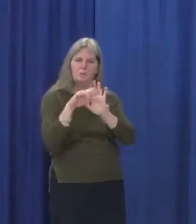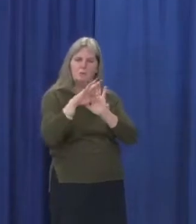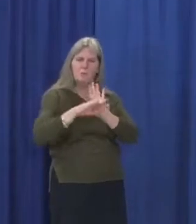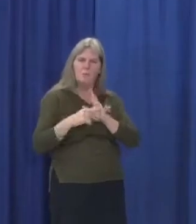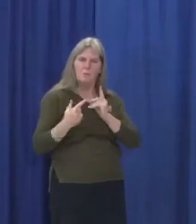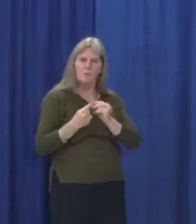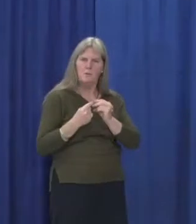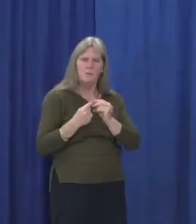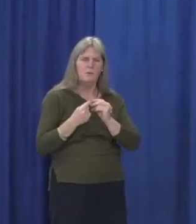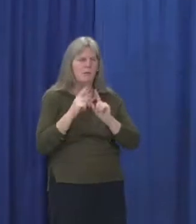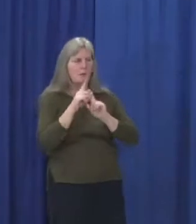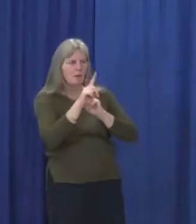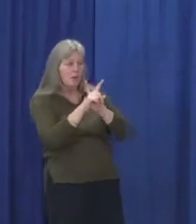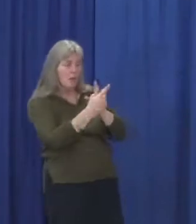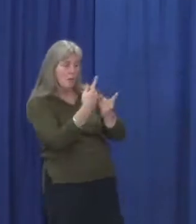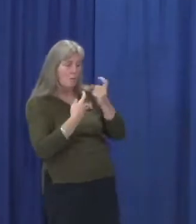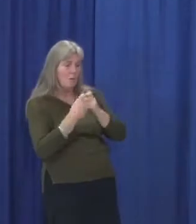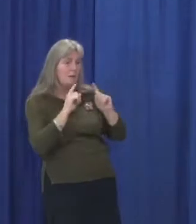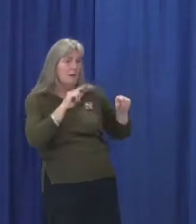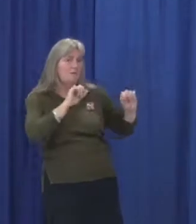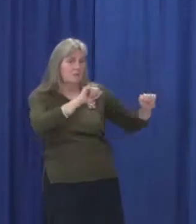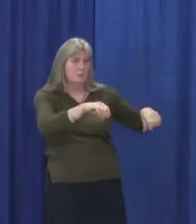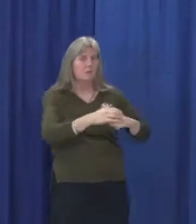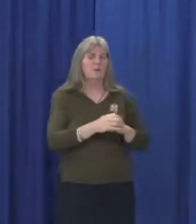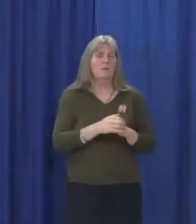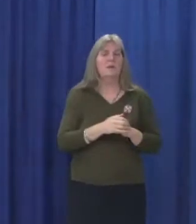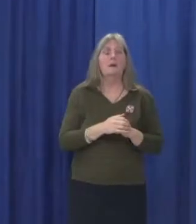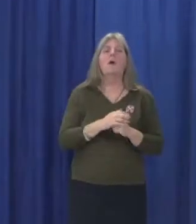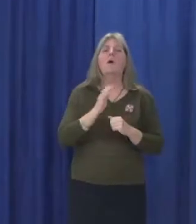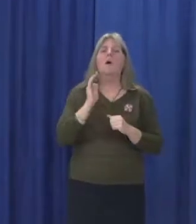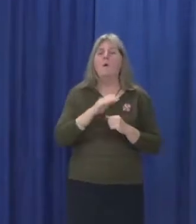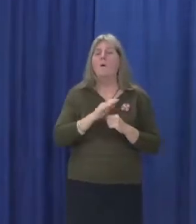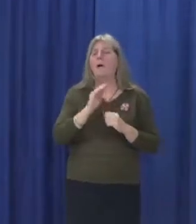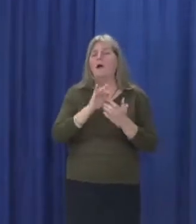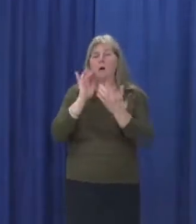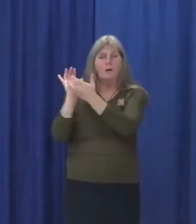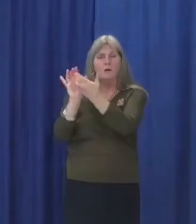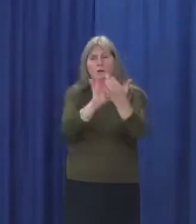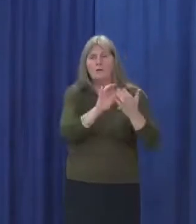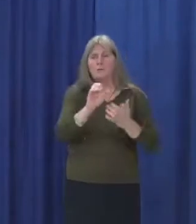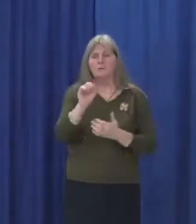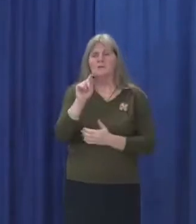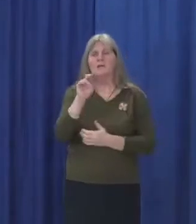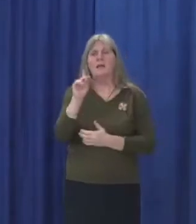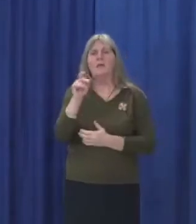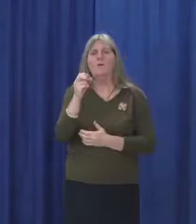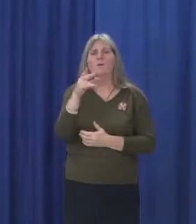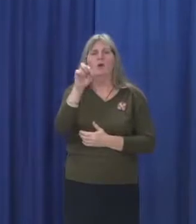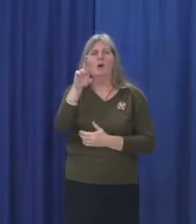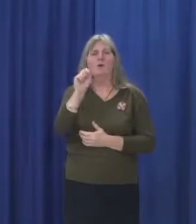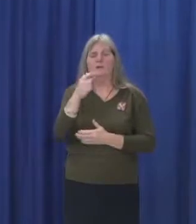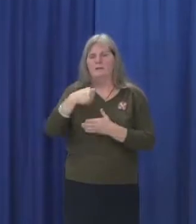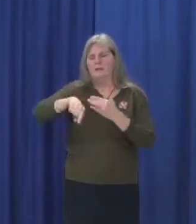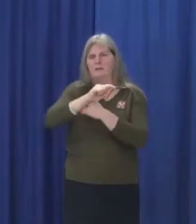concerns and answer questions. Officials will reach out to stakeholders and groups next